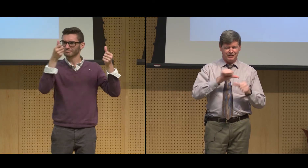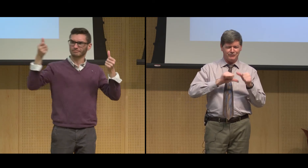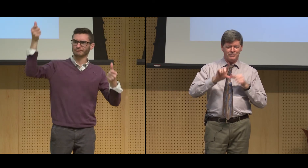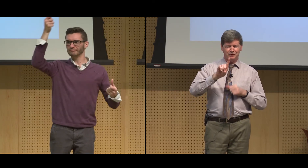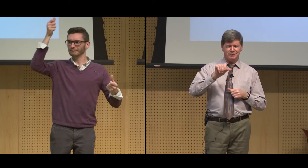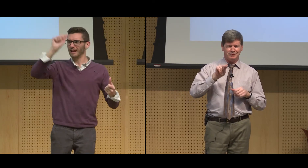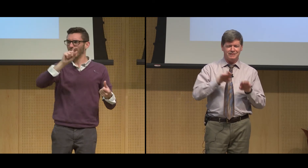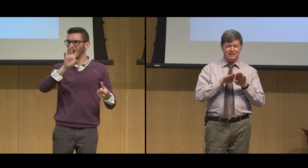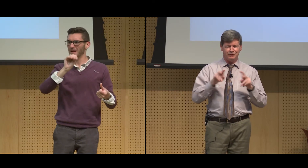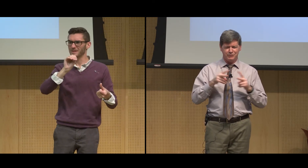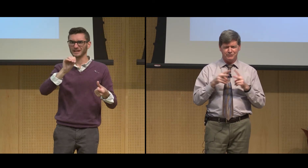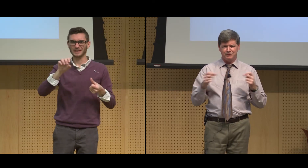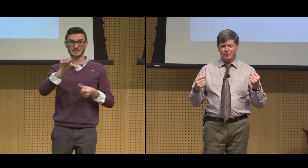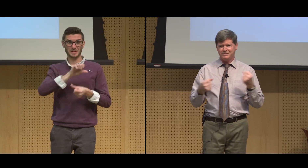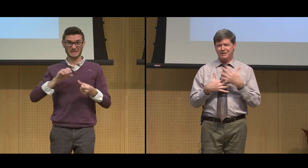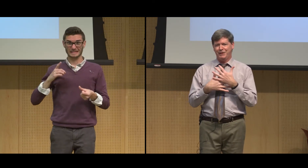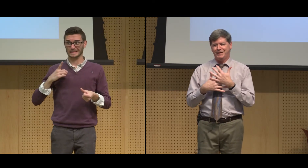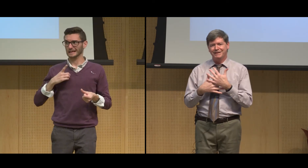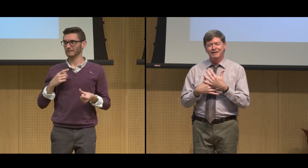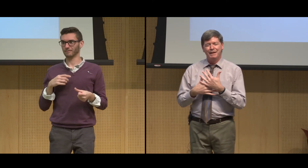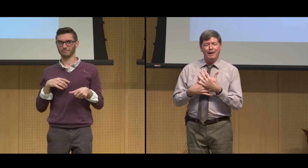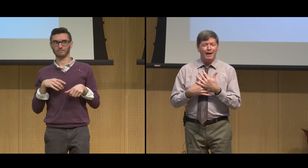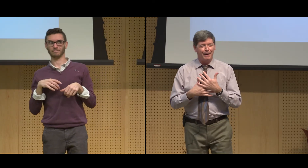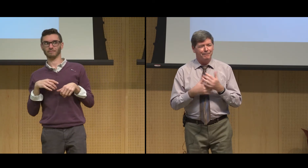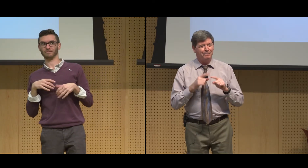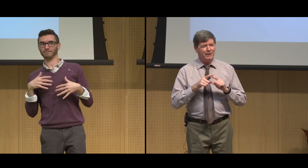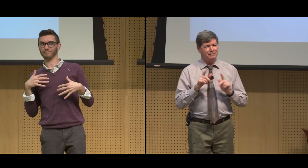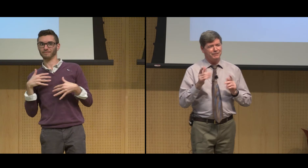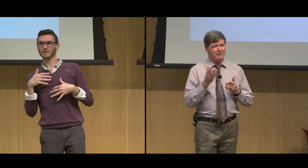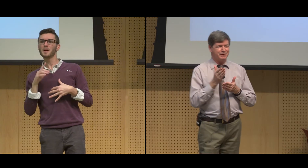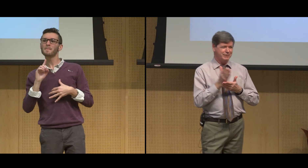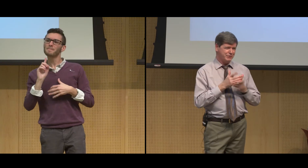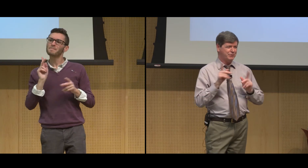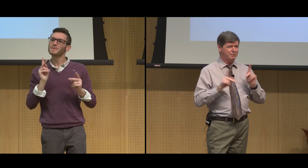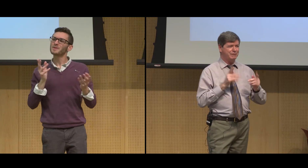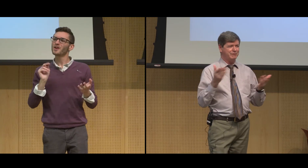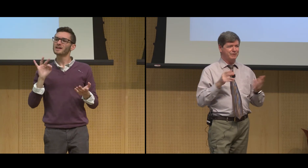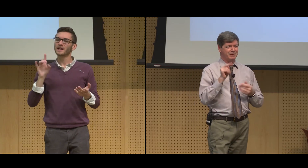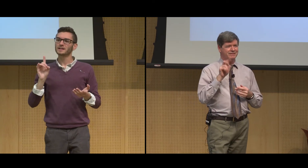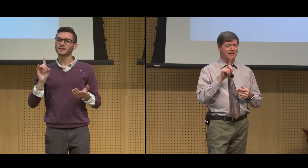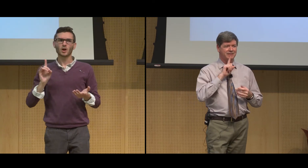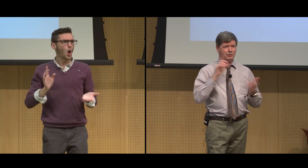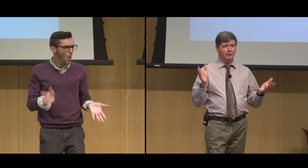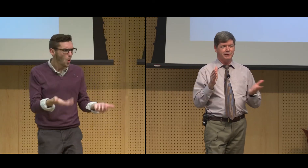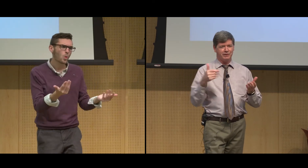at--at an associate dean level was very scary, but there were certain people here at NTID